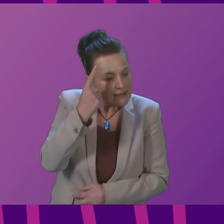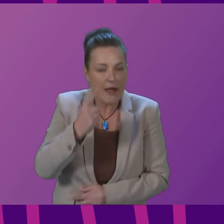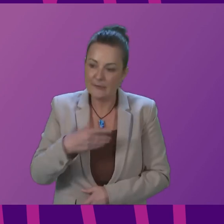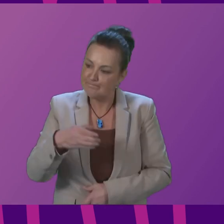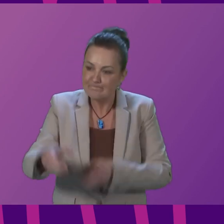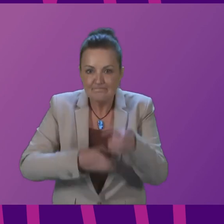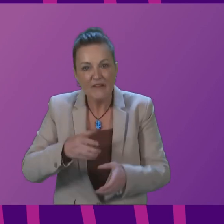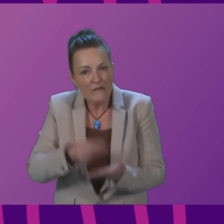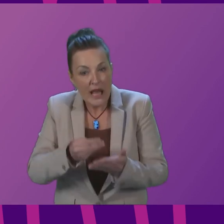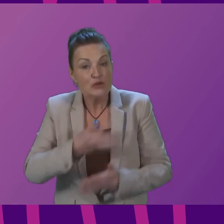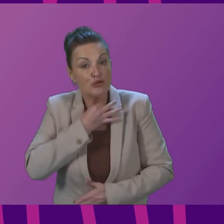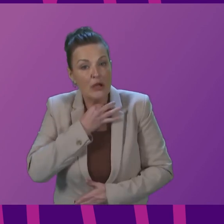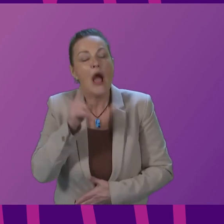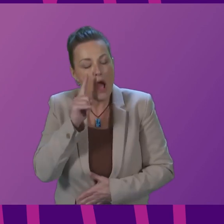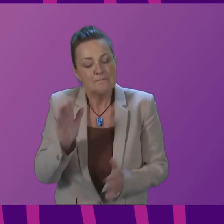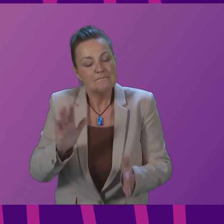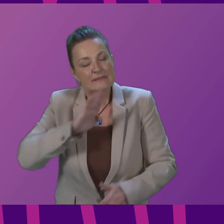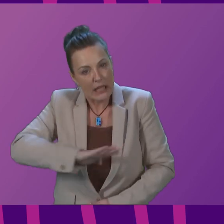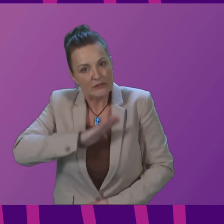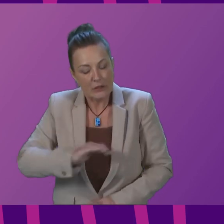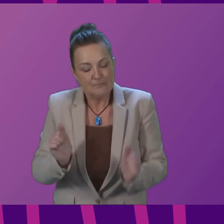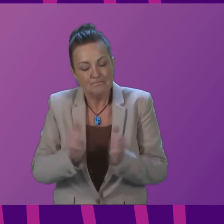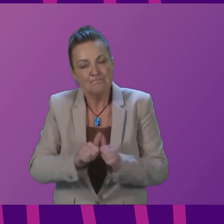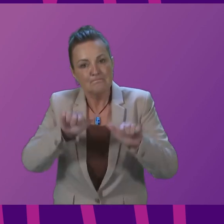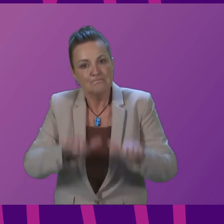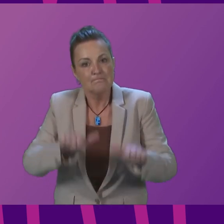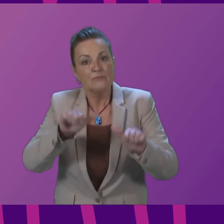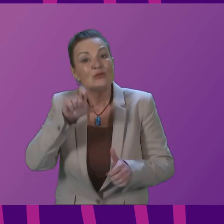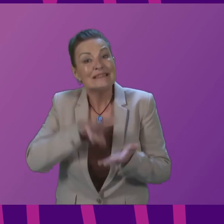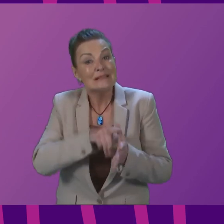and is “content to give approval to CMAL to proceed.”